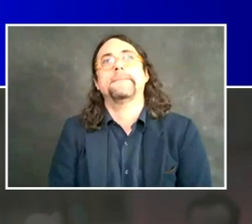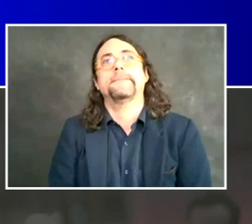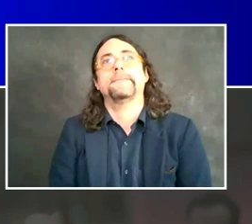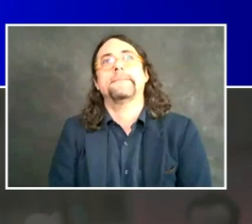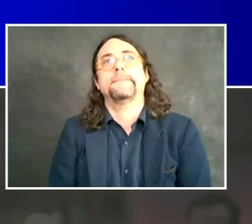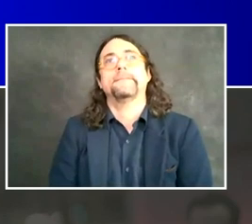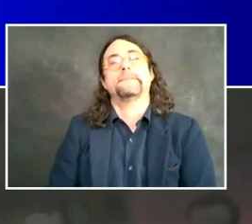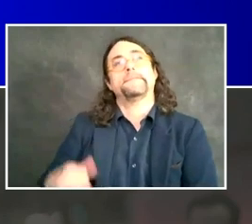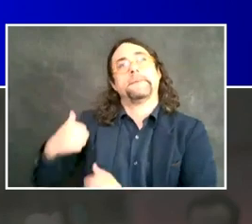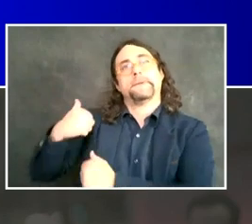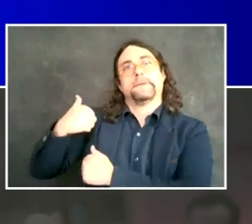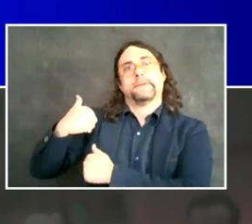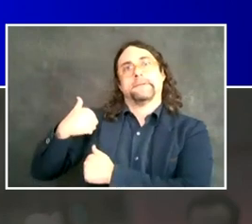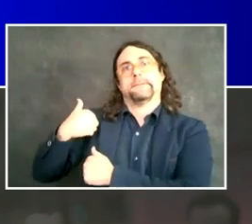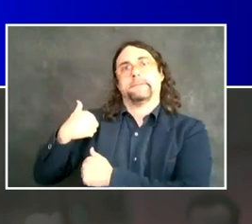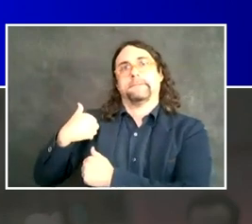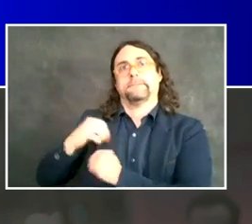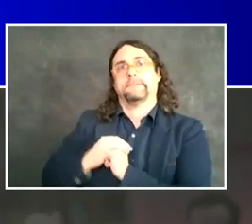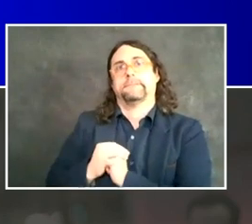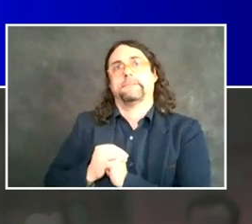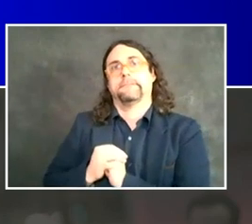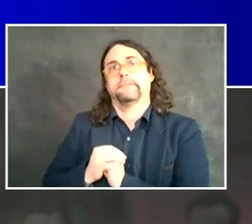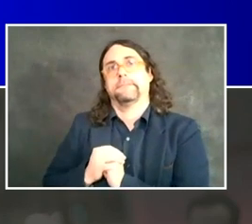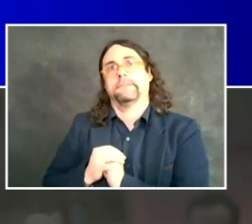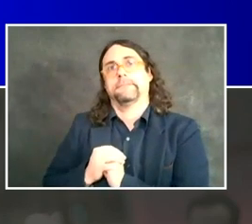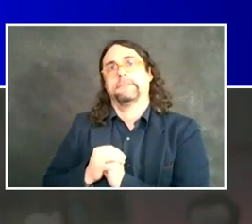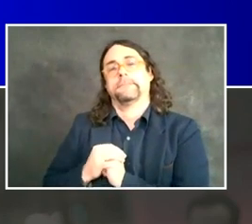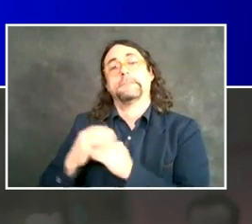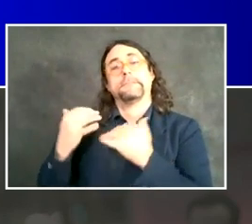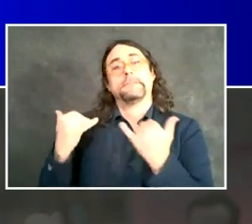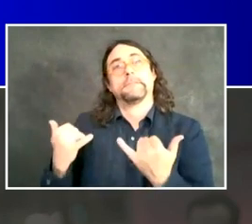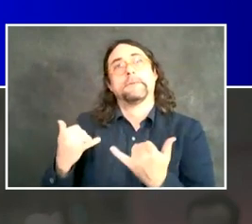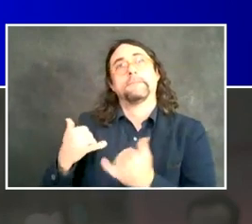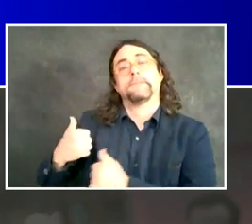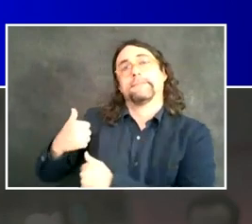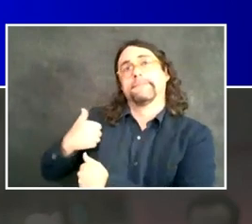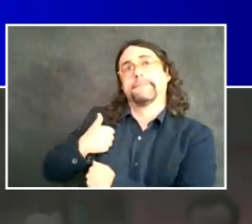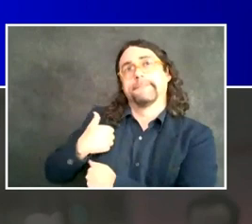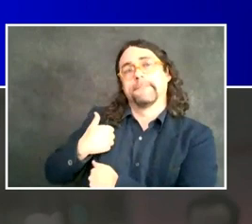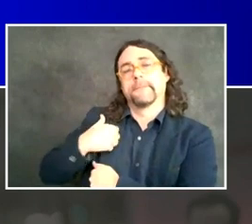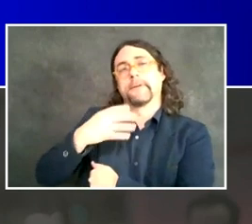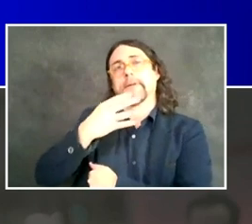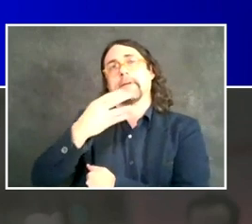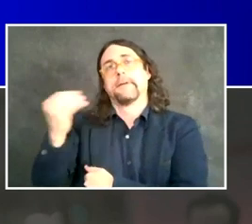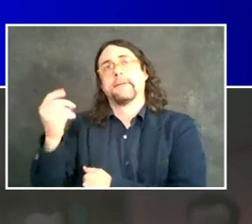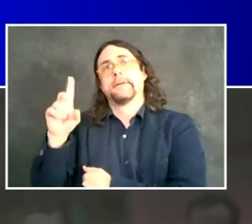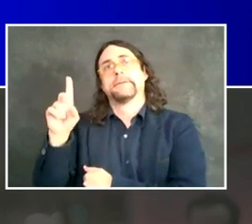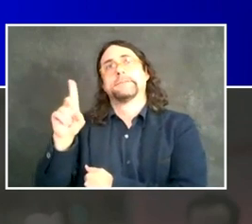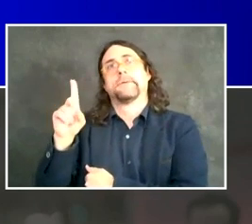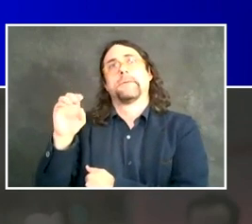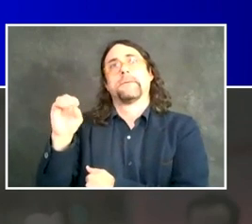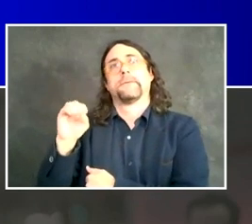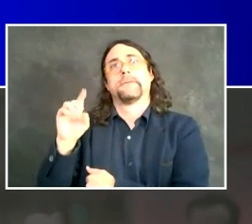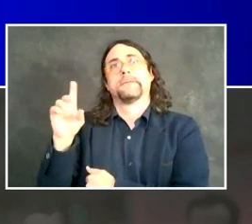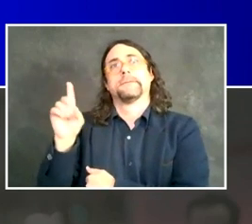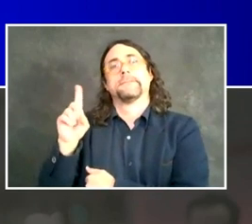THE DEPARTMENT OF DEFENSE, I WILL TURN TO THE FIRST LADY AND SAY IT THIS SIMPLY.